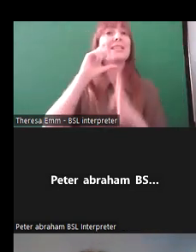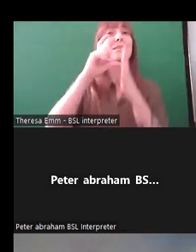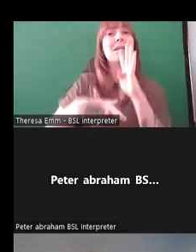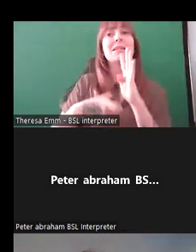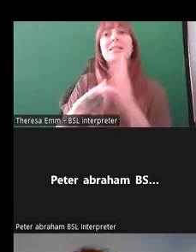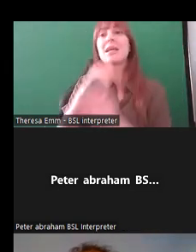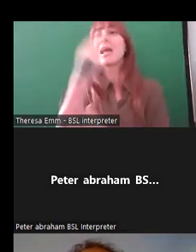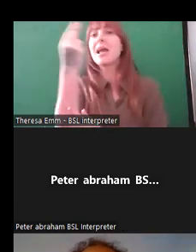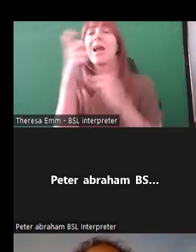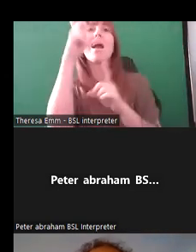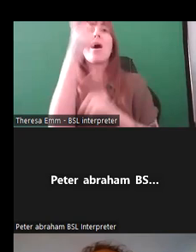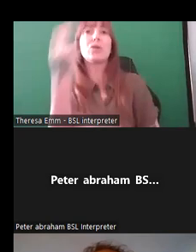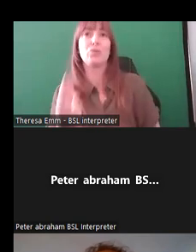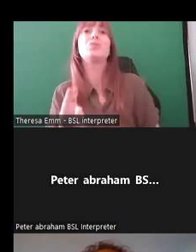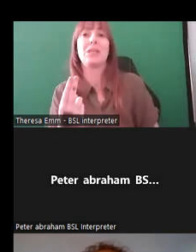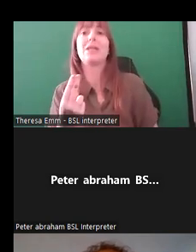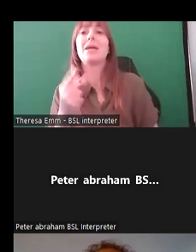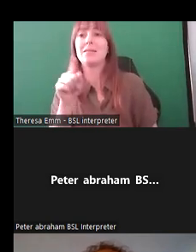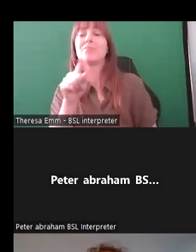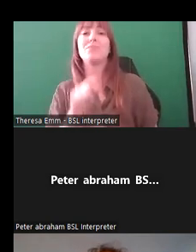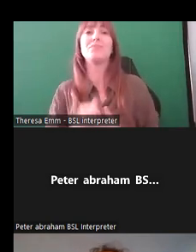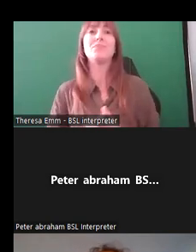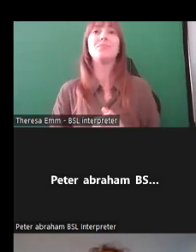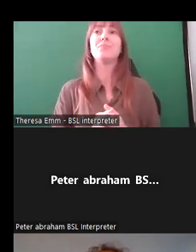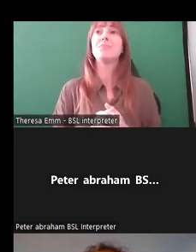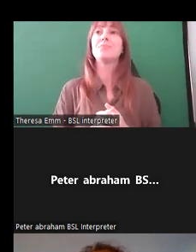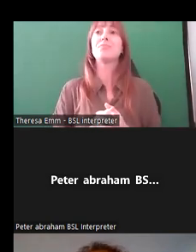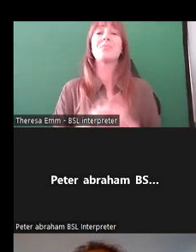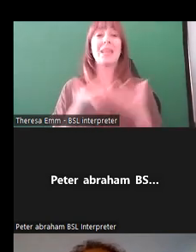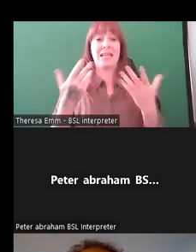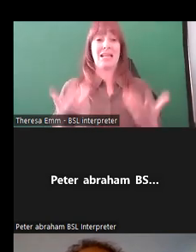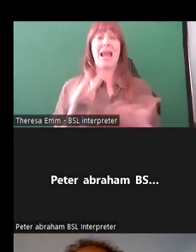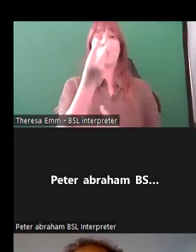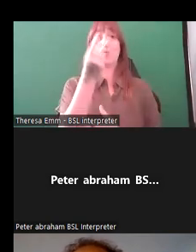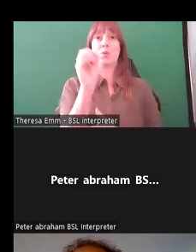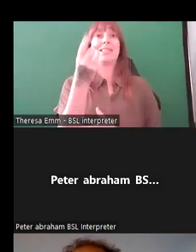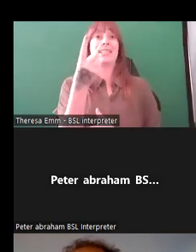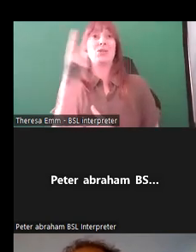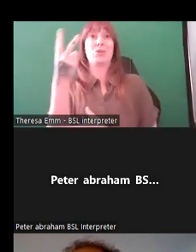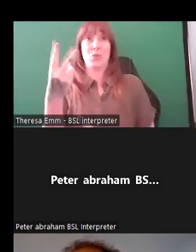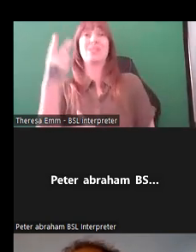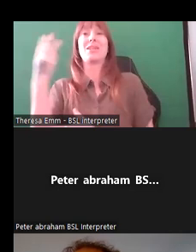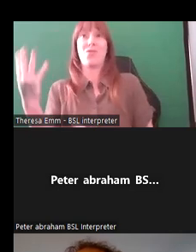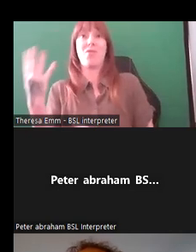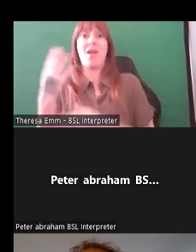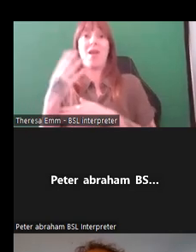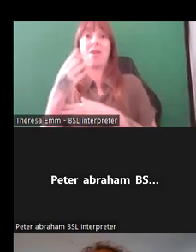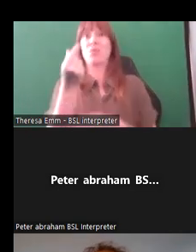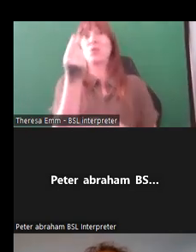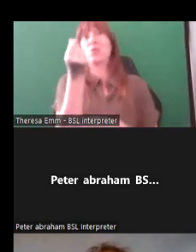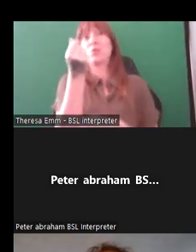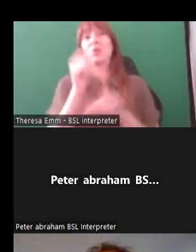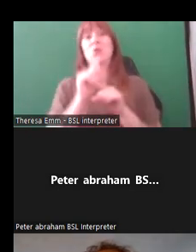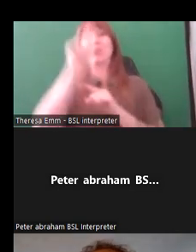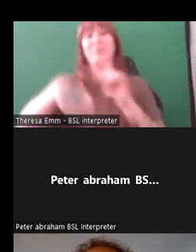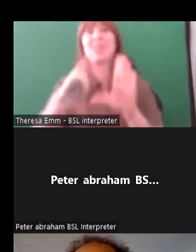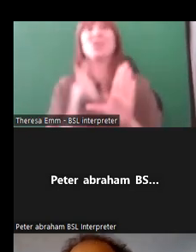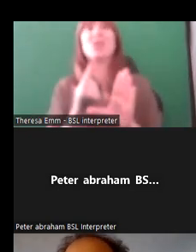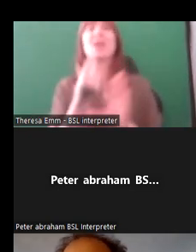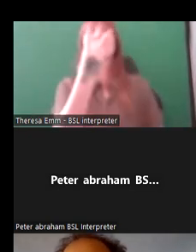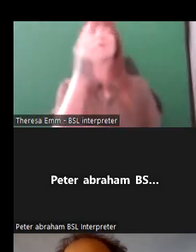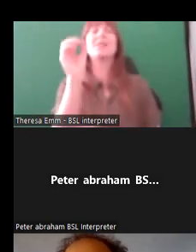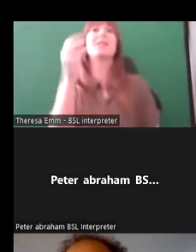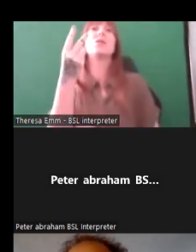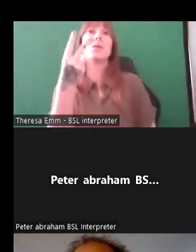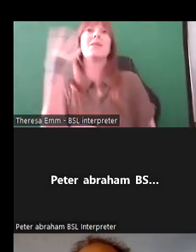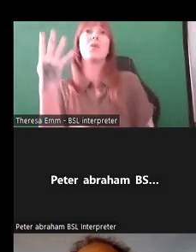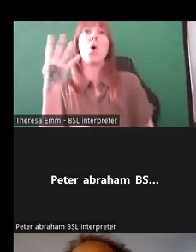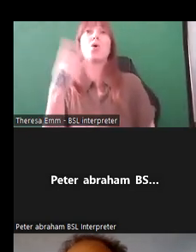there as well. We're now in 2023 about to go into 2024, 2015 was where we began developing 'Nothing